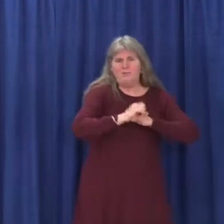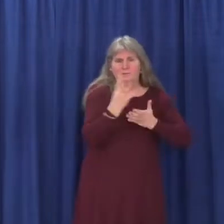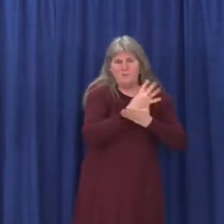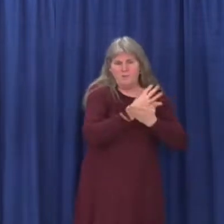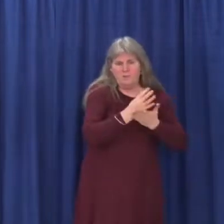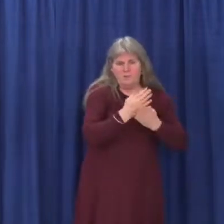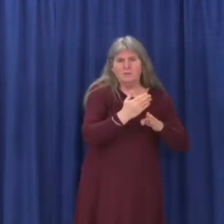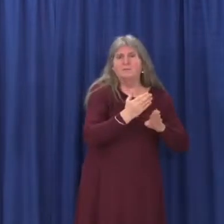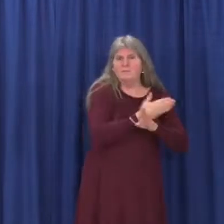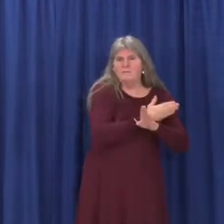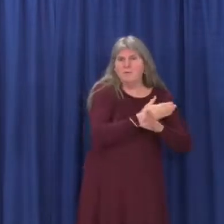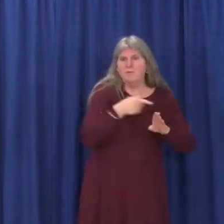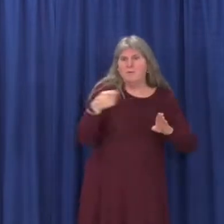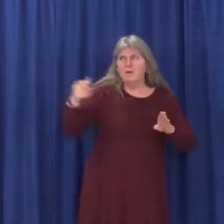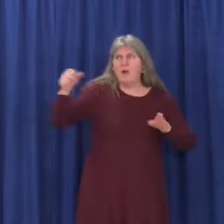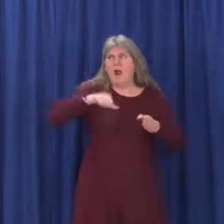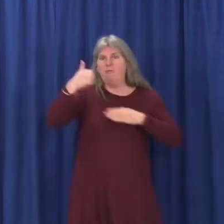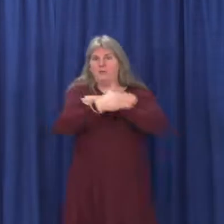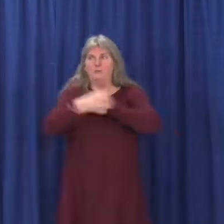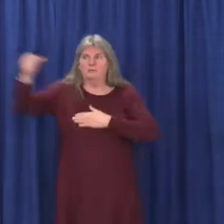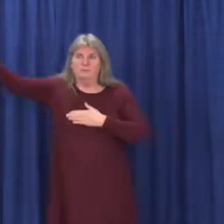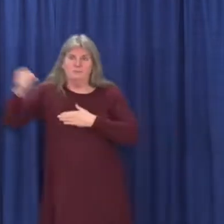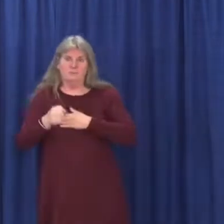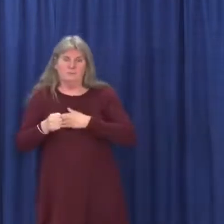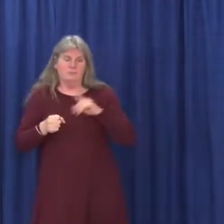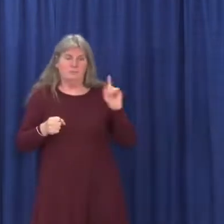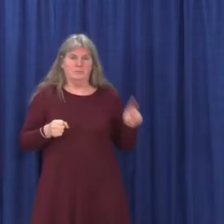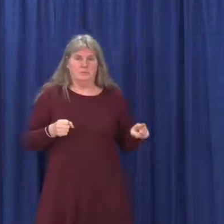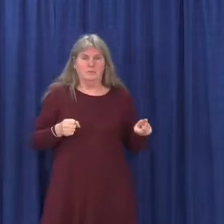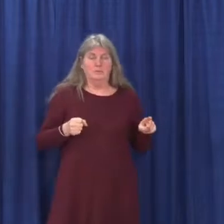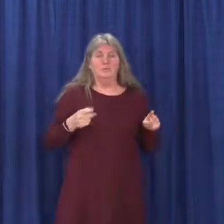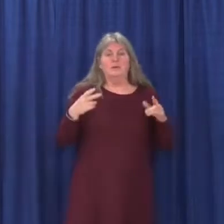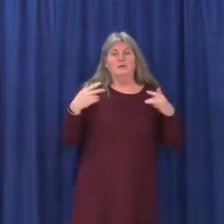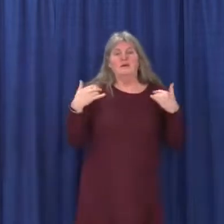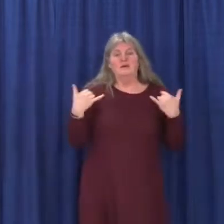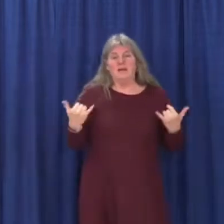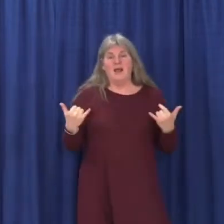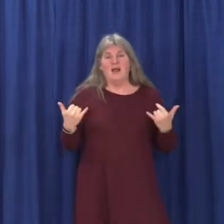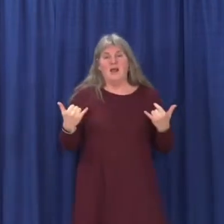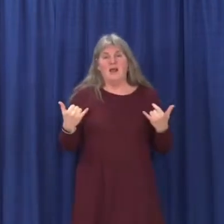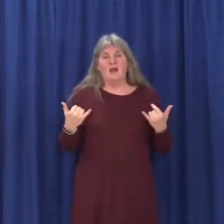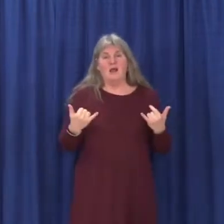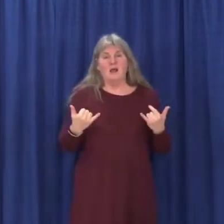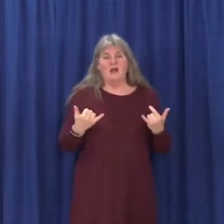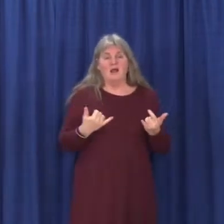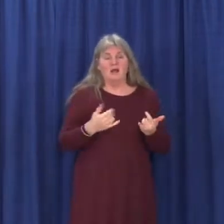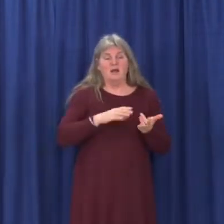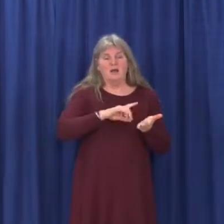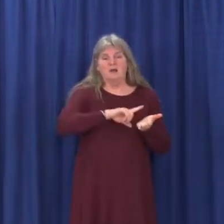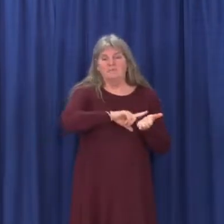and continue searching locally during that application process. We are now temporarily waiving